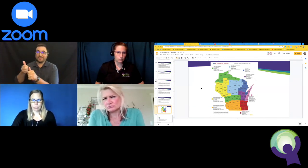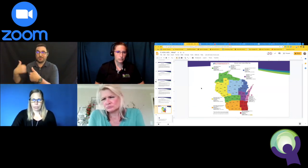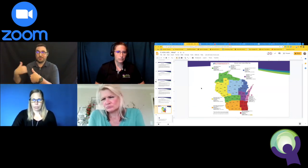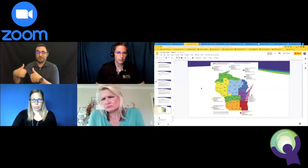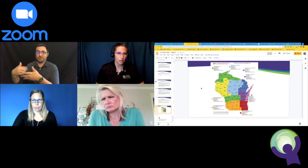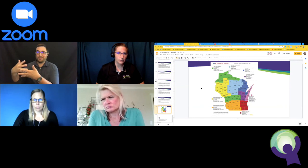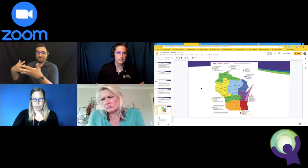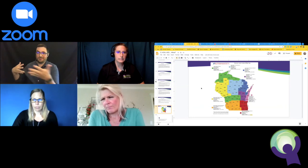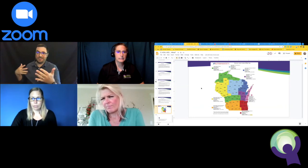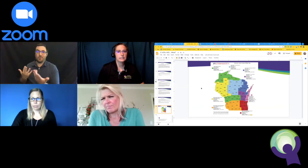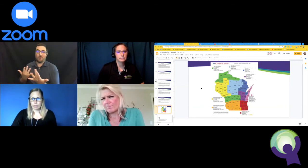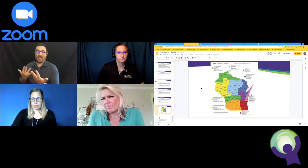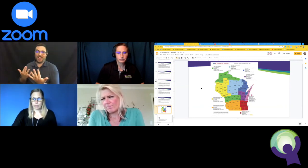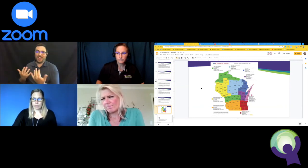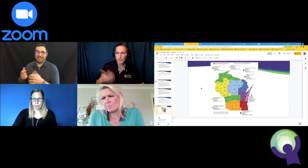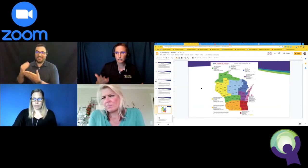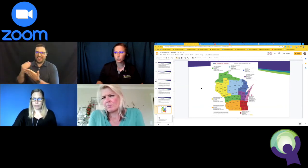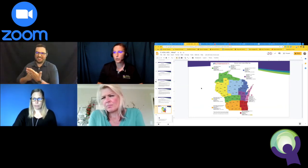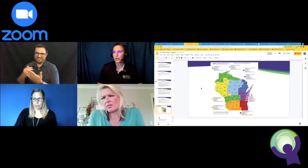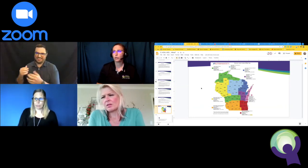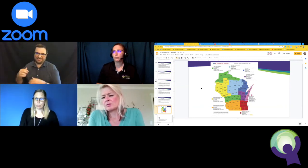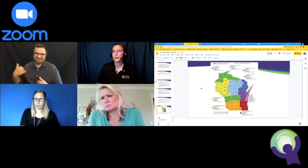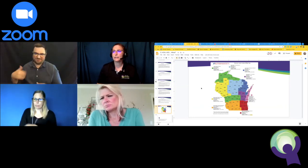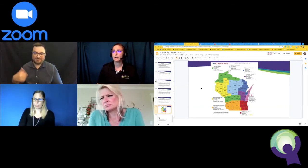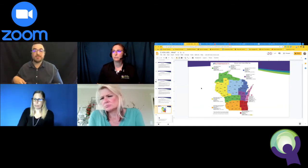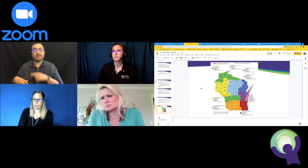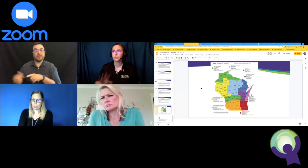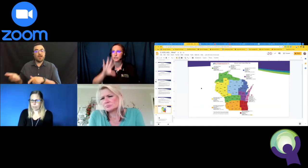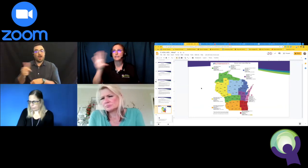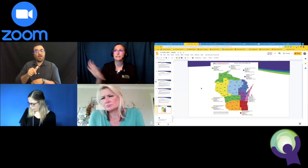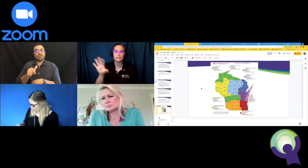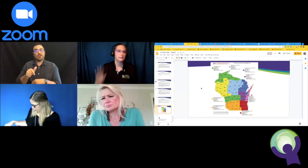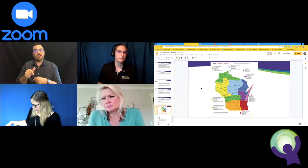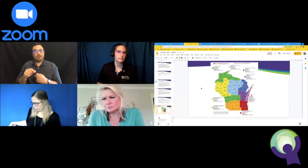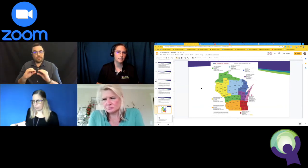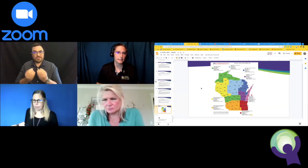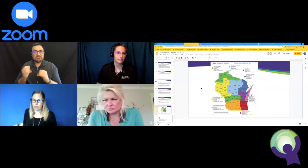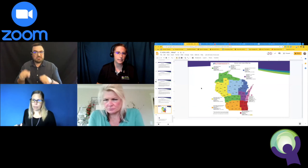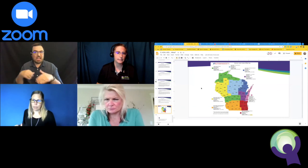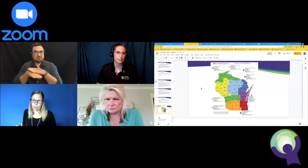some of the other companies a little quicker but so this is the best place to go